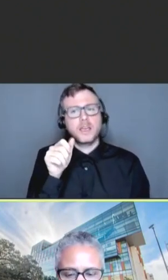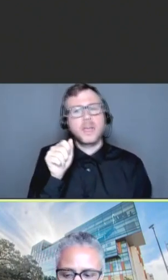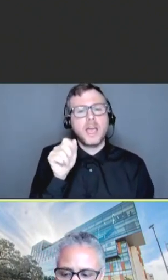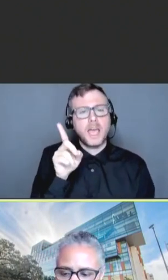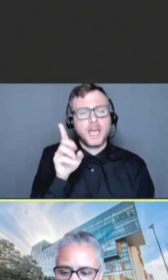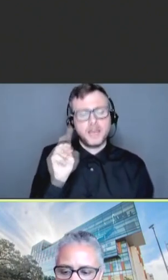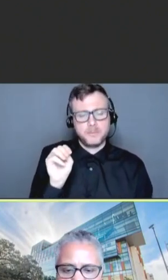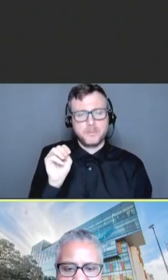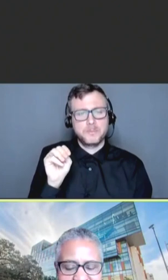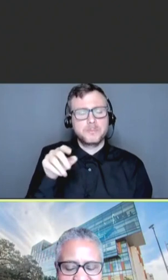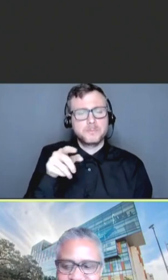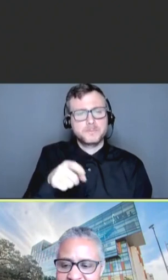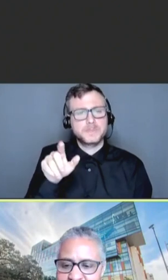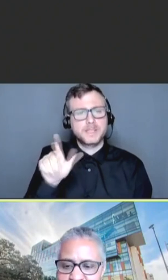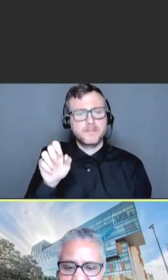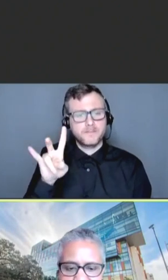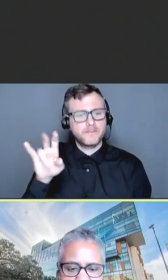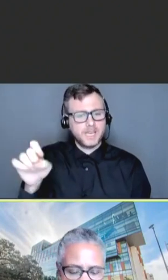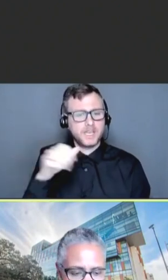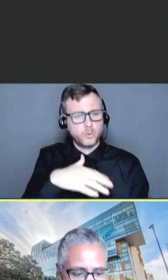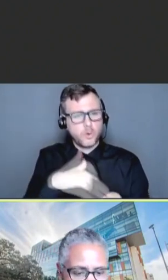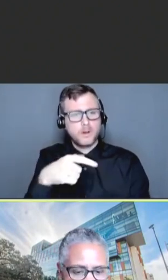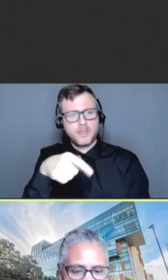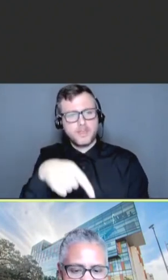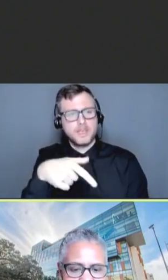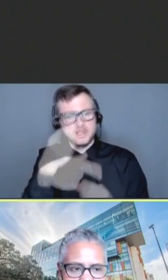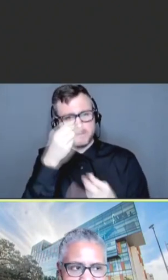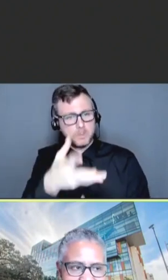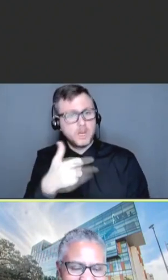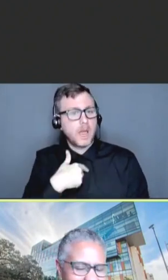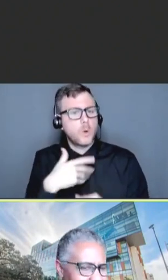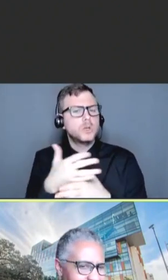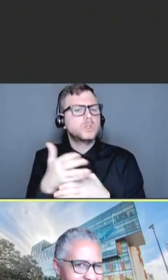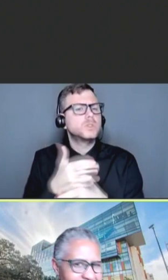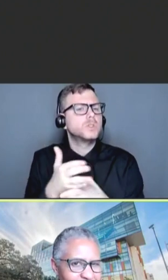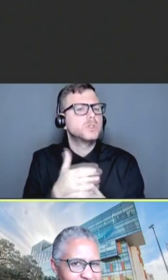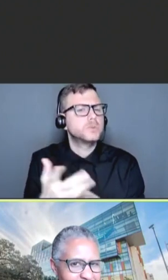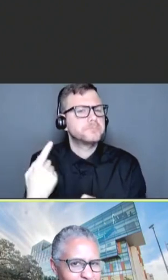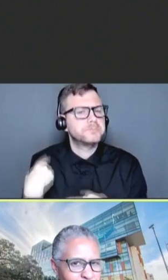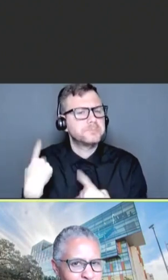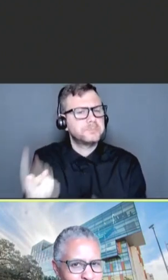so I'm going to share with you what we have been doing since the end of October,